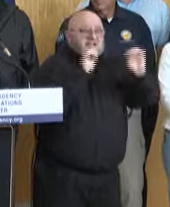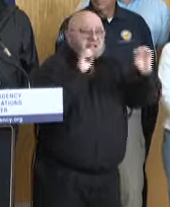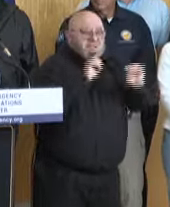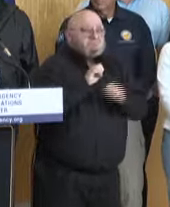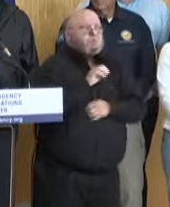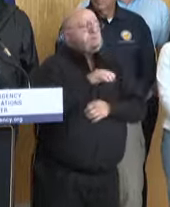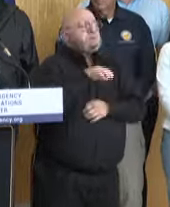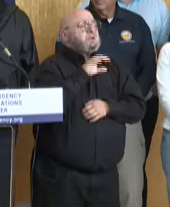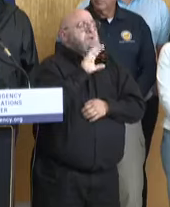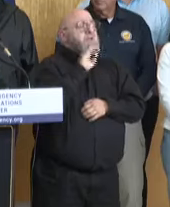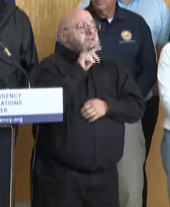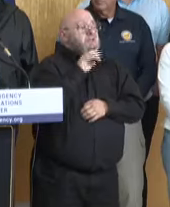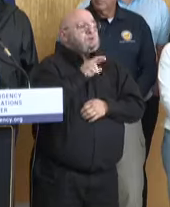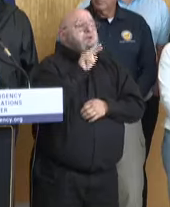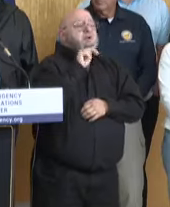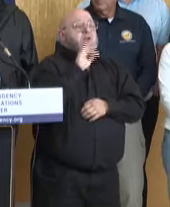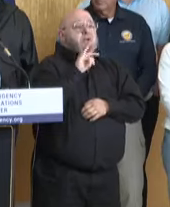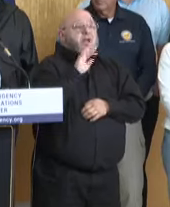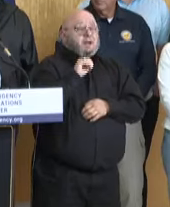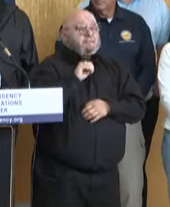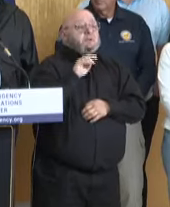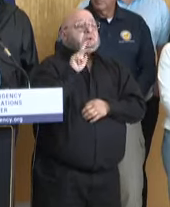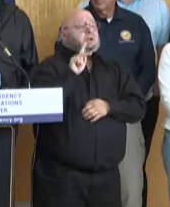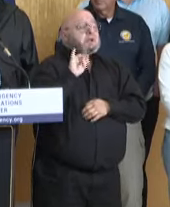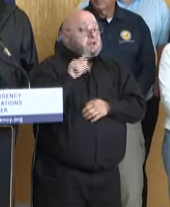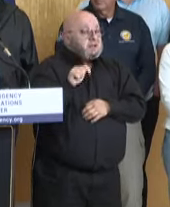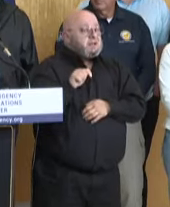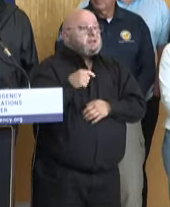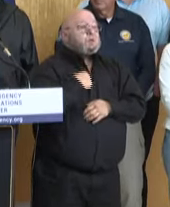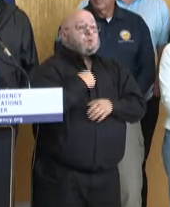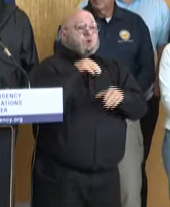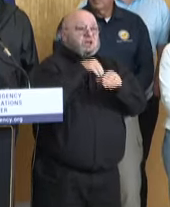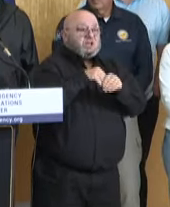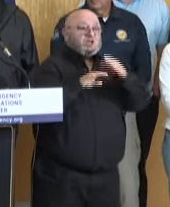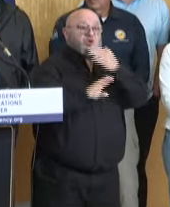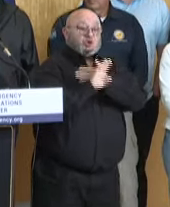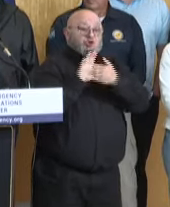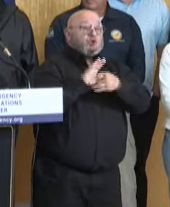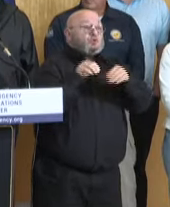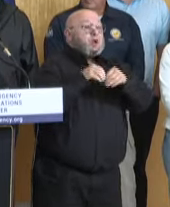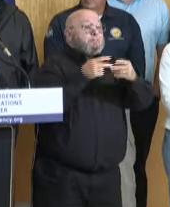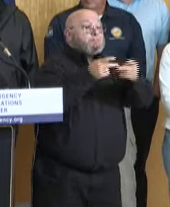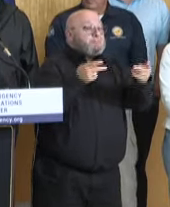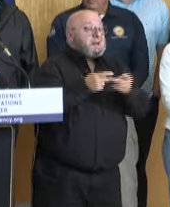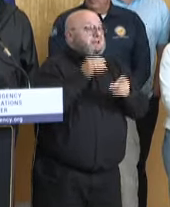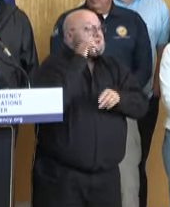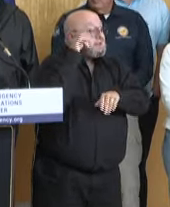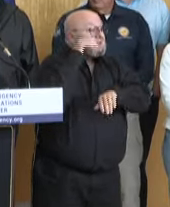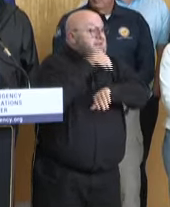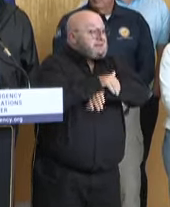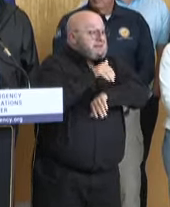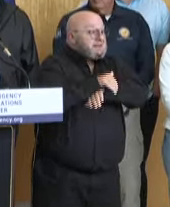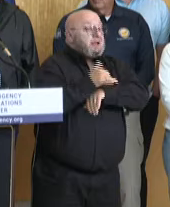HE ESTADO EN CONTACTO CON LA JUEZA DEL CONDADO HARRIS, CON EL VICEGOBERNADOR PATRICK.